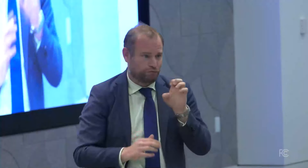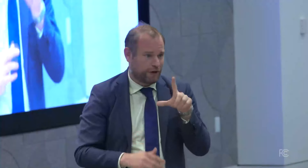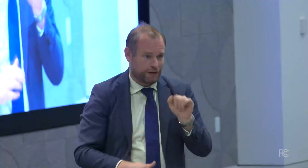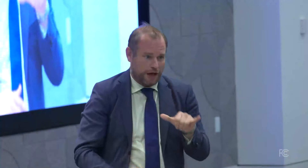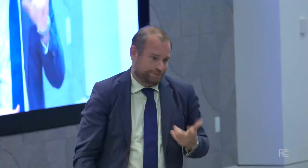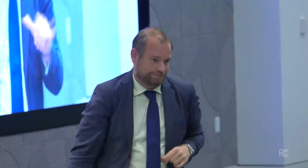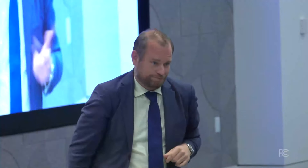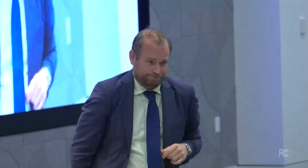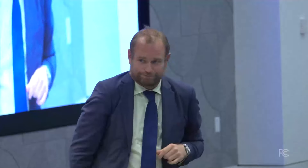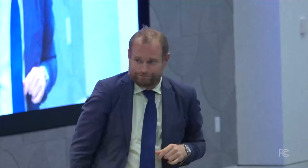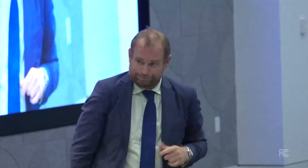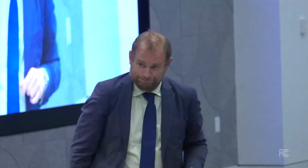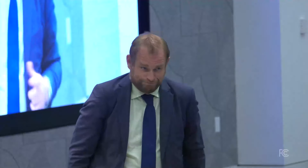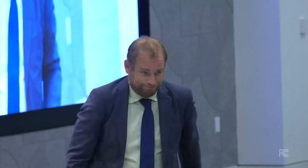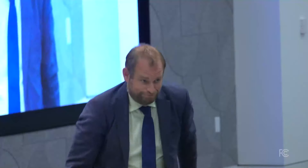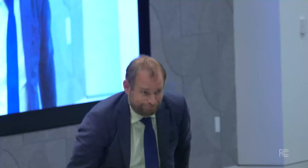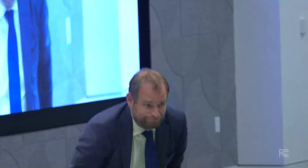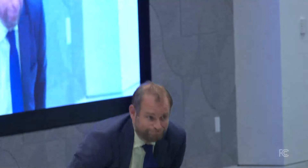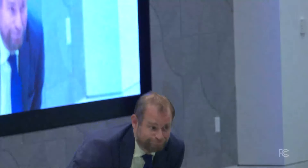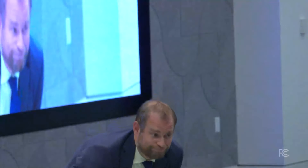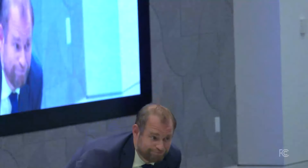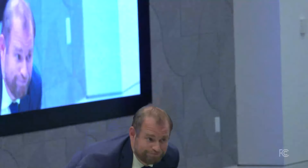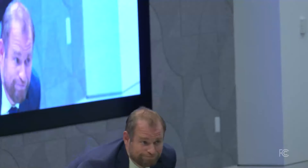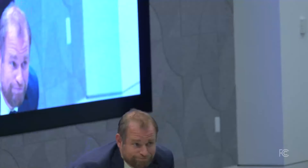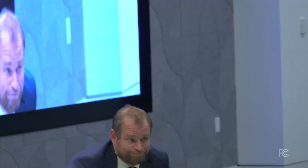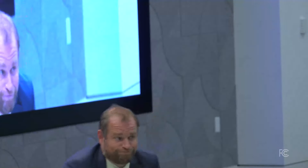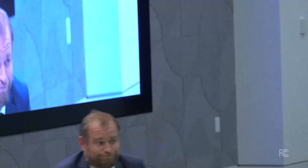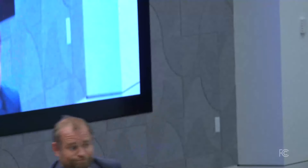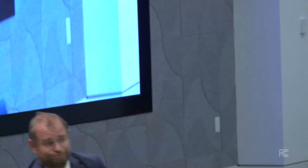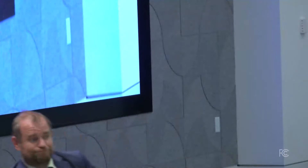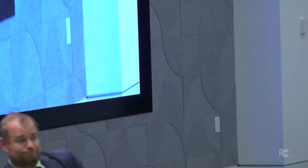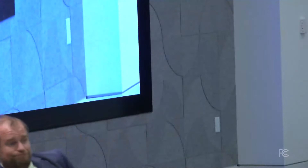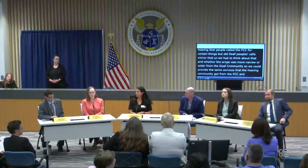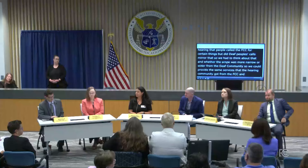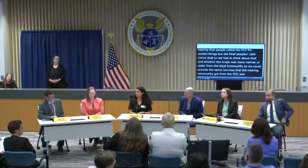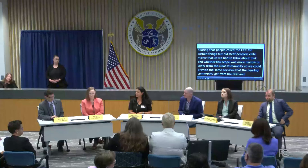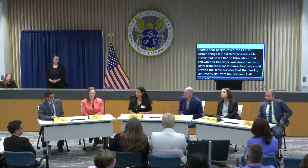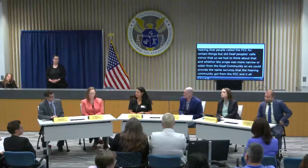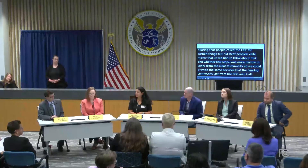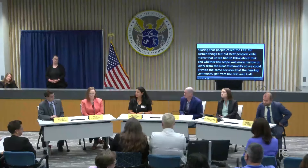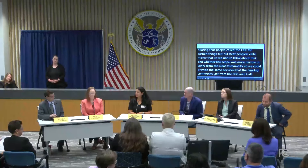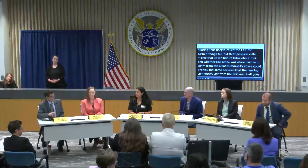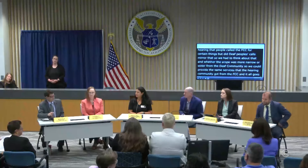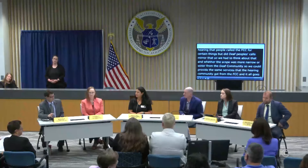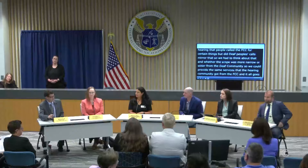THAT AND WHETHER THE SCOPE WAS MORE NARROW OR WIDER FROM THE DEAF COMMUNITY SO WE COULD PROVIDE THE SAME SERVICES THAT THE HEARING